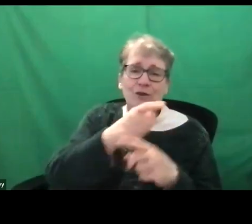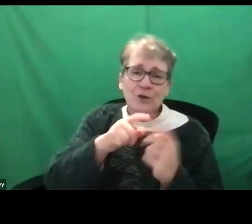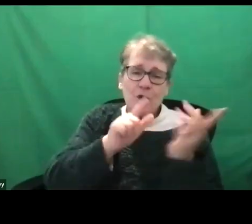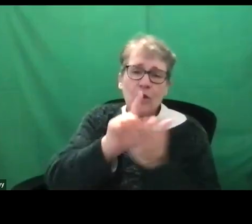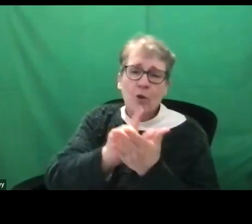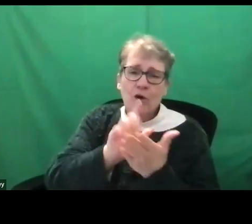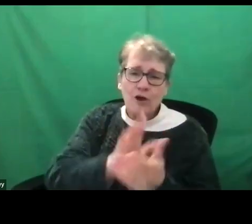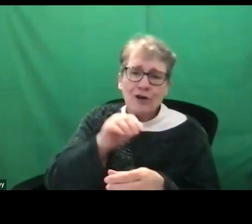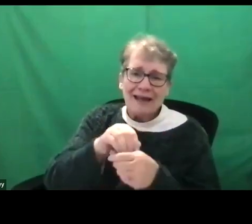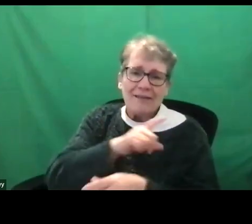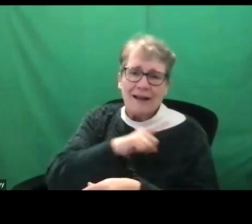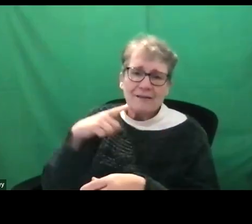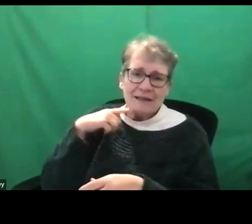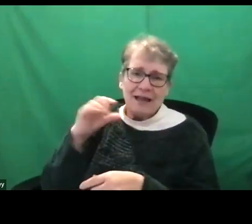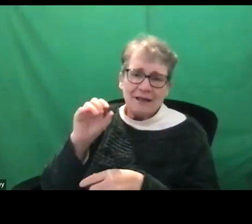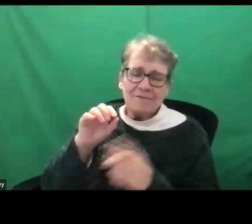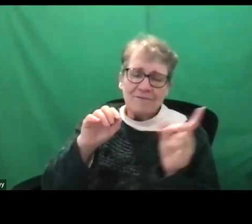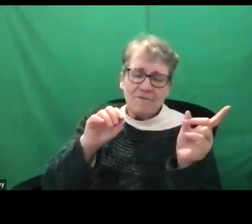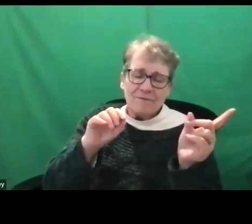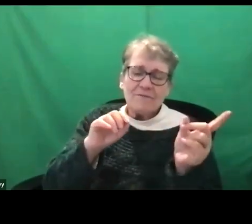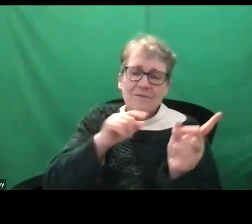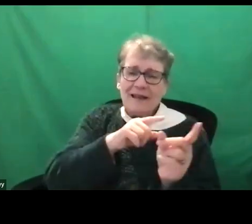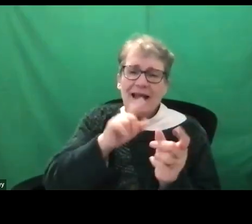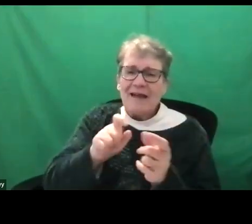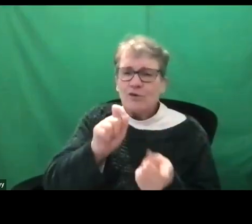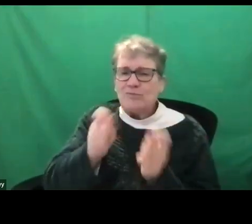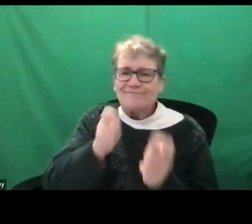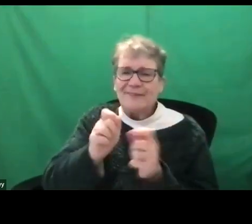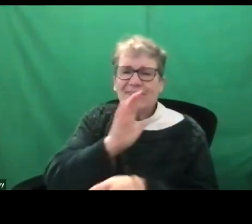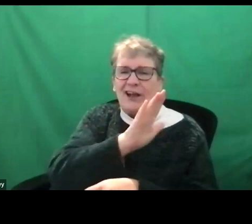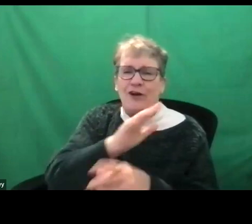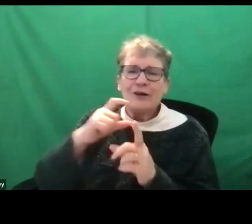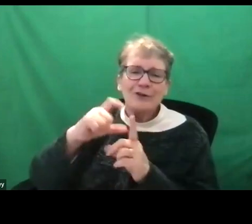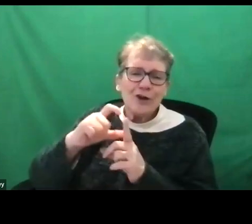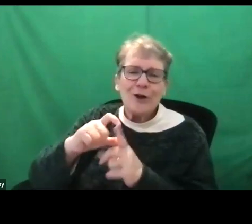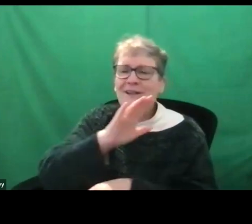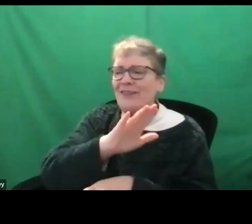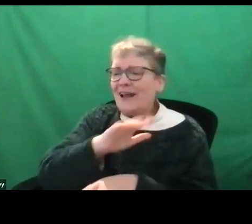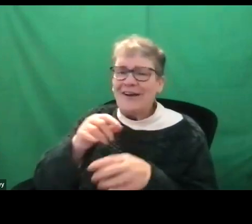We have a-- (interpreter clears throat) a drafted bill to give to the legislature.